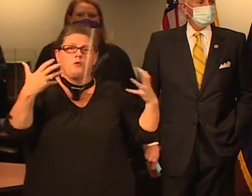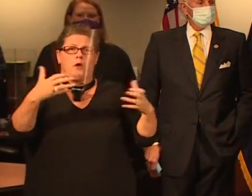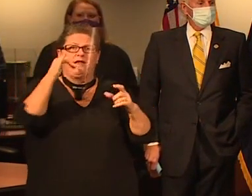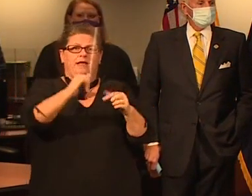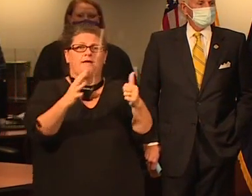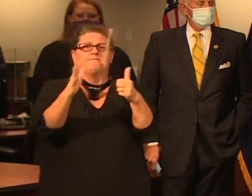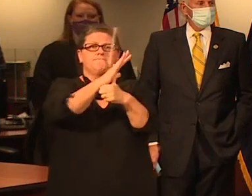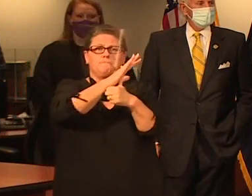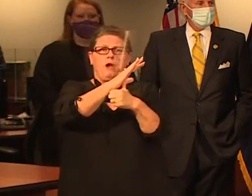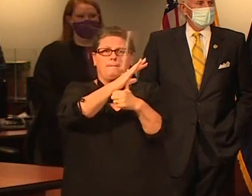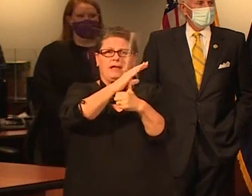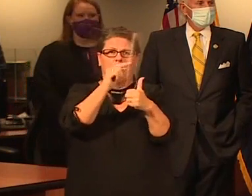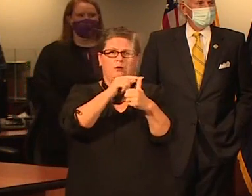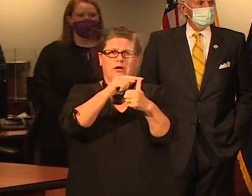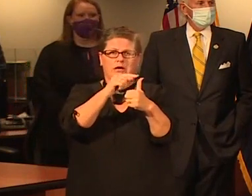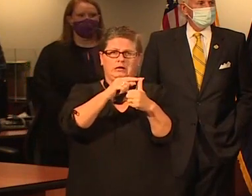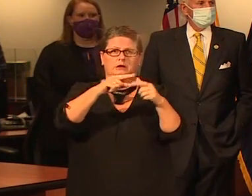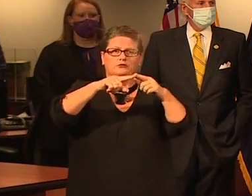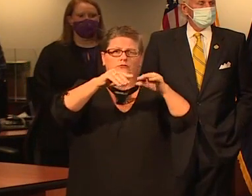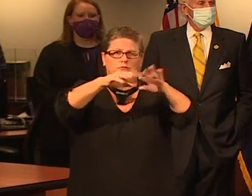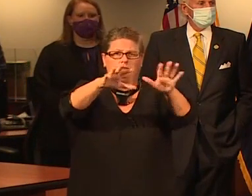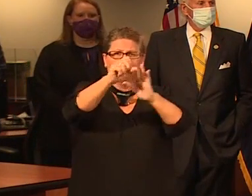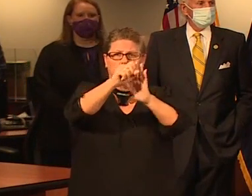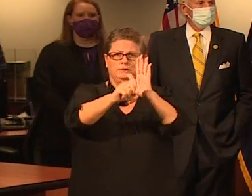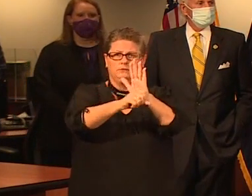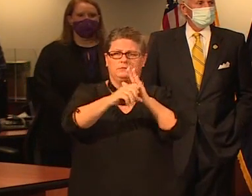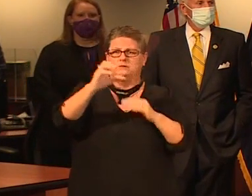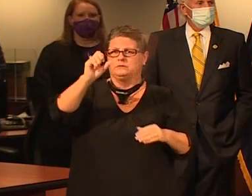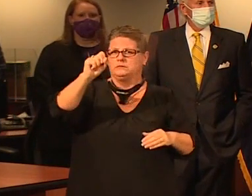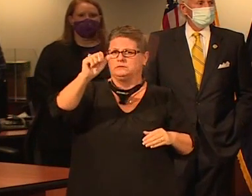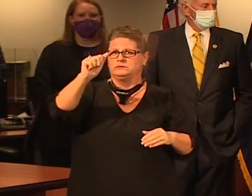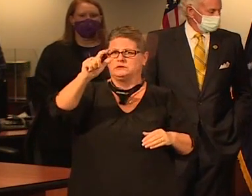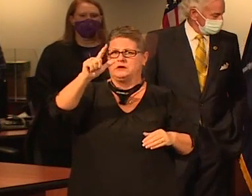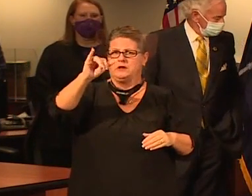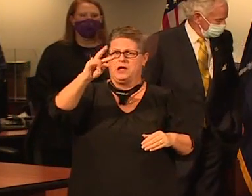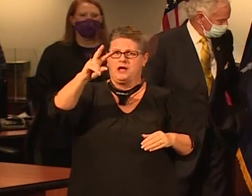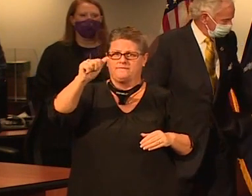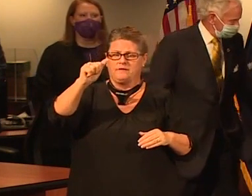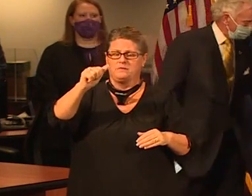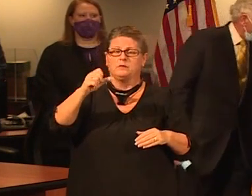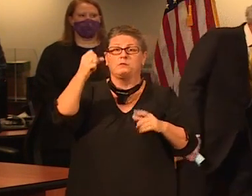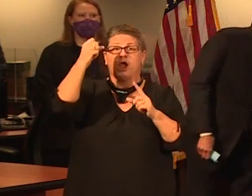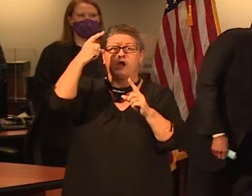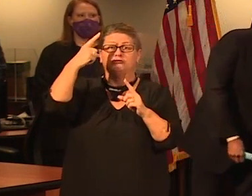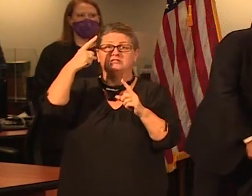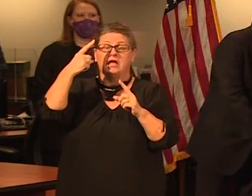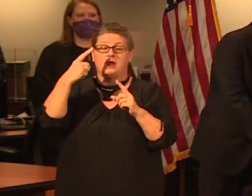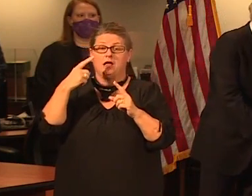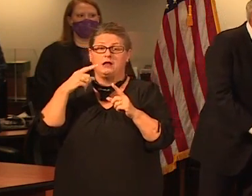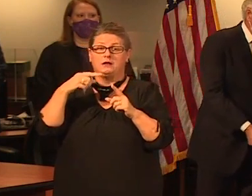THERE ARE PLANS TO ROLL IT OUT STATEWIDE TO MAKE THAT THE PRIMARY WAY PEOPLE WILL GET TESTED.